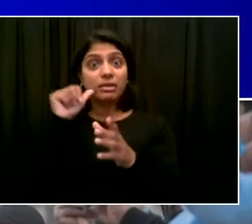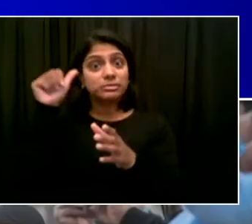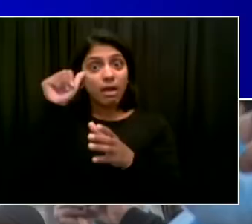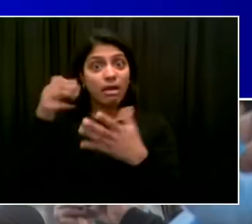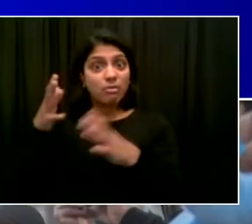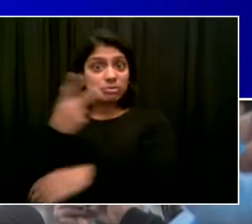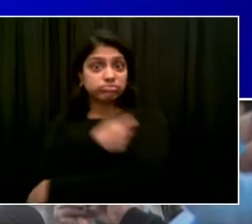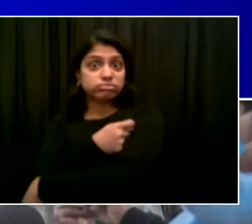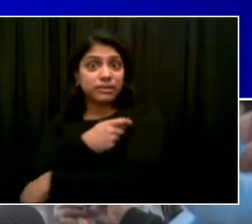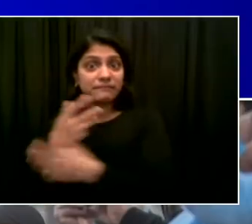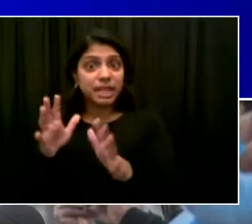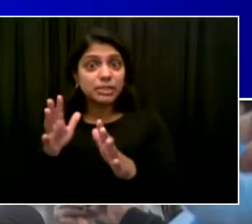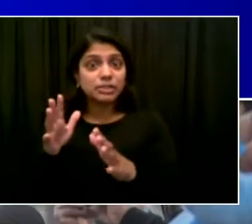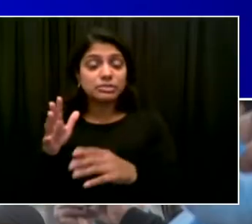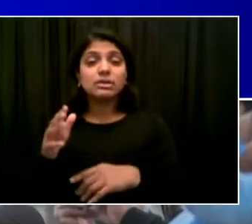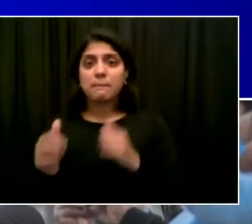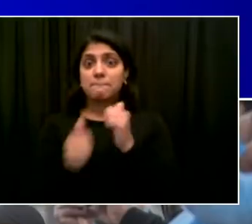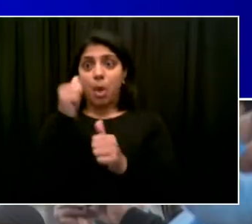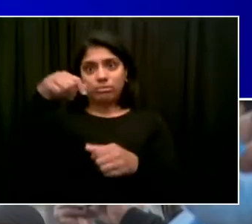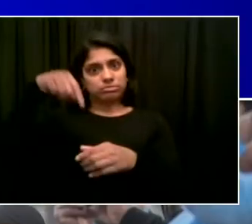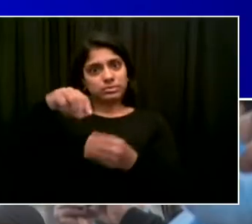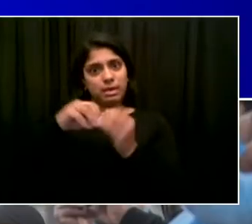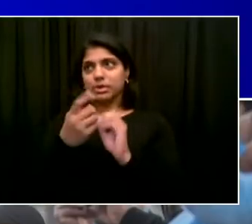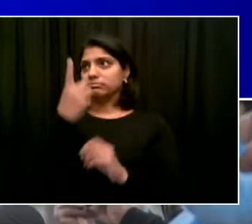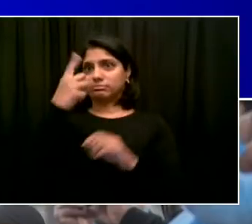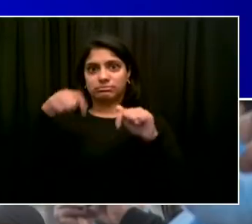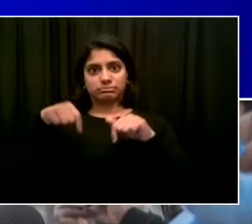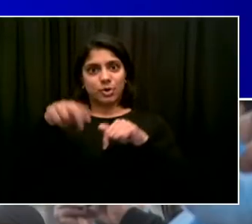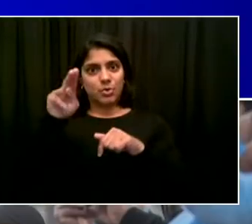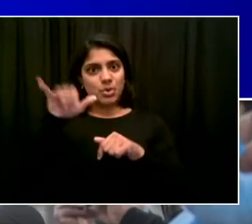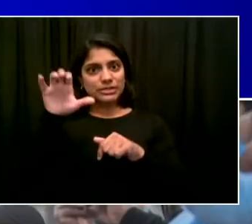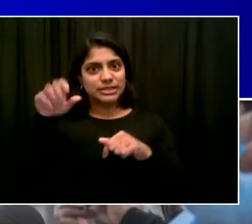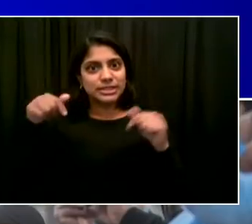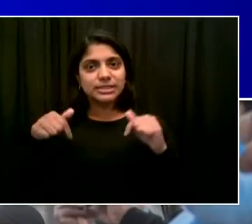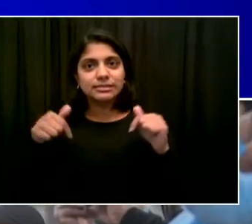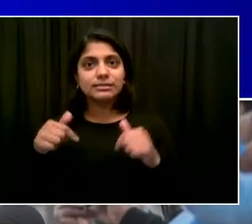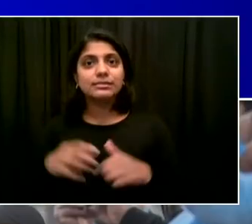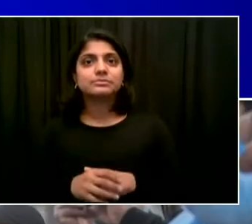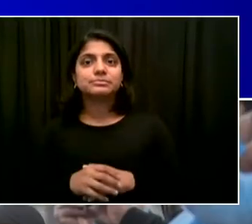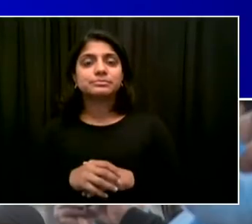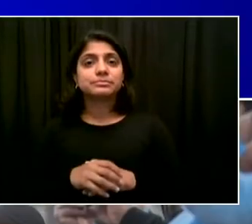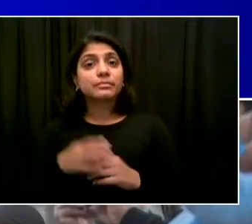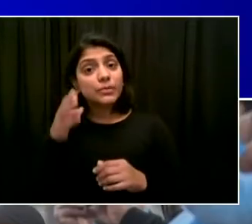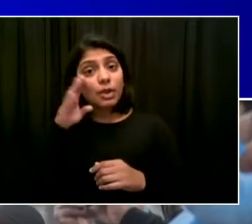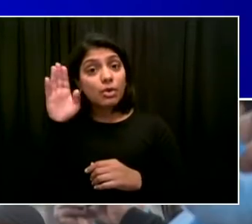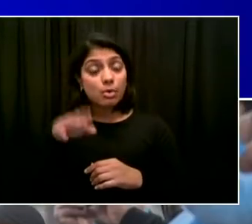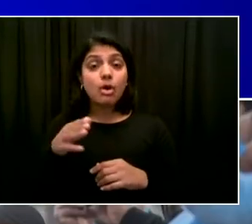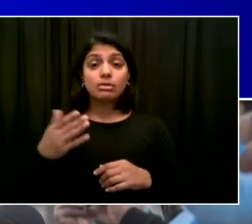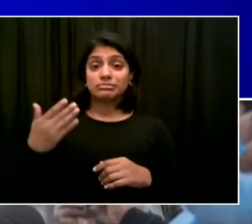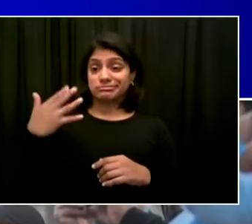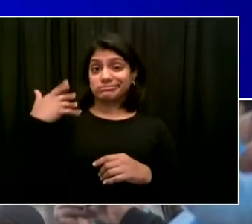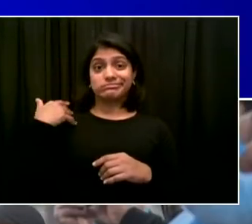VACCINE, LEADING THE NATION AND KEEPING US SAFE IN TE HFCEA OF NEW CHALLENGES.